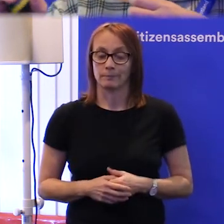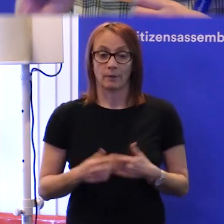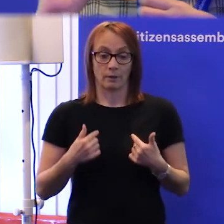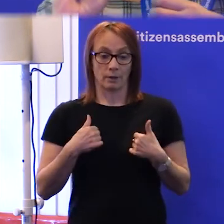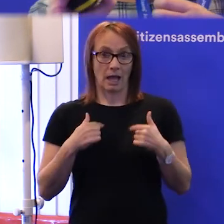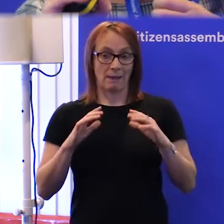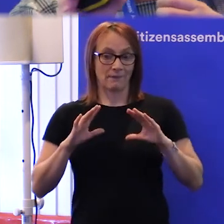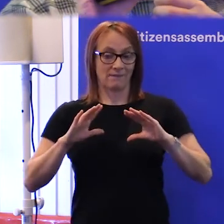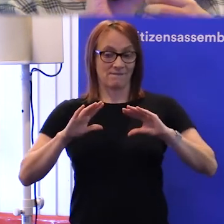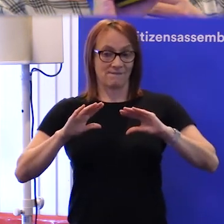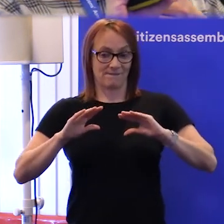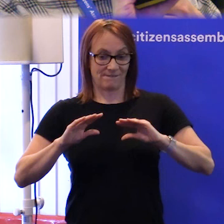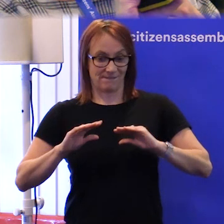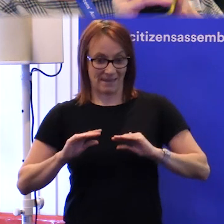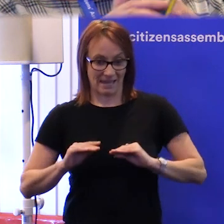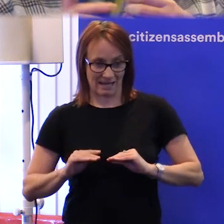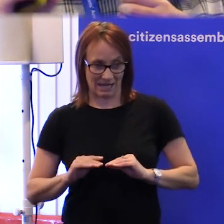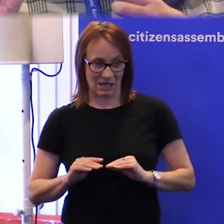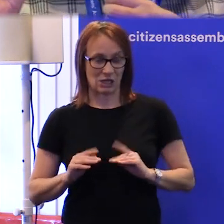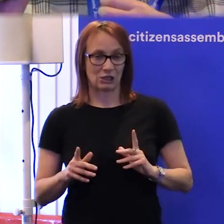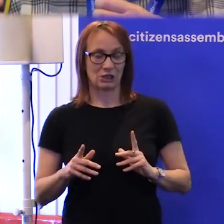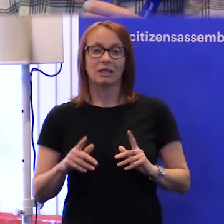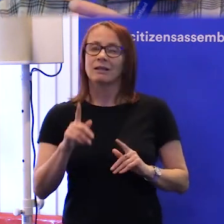and I'm gonna hand you back and you'll get your dessert but you've heard from